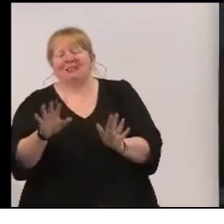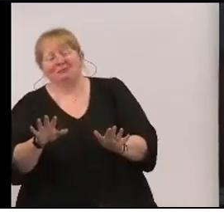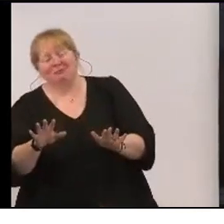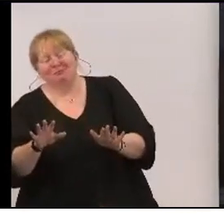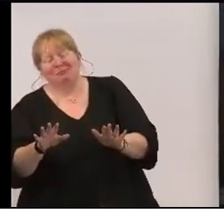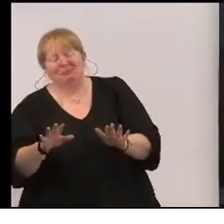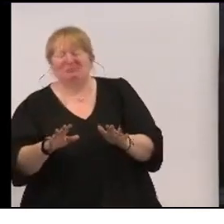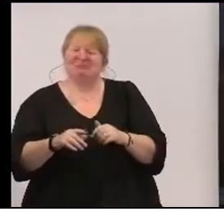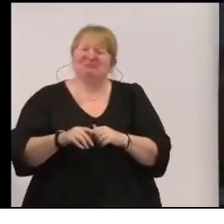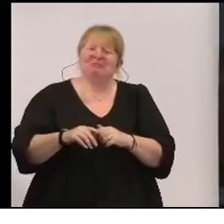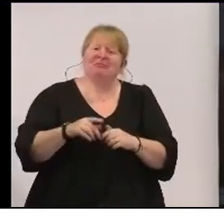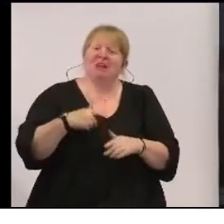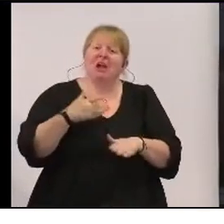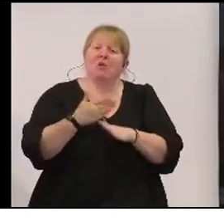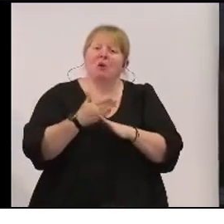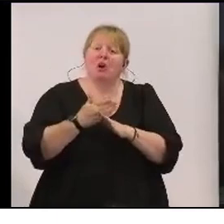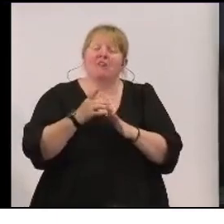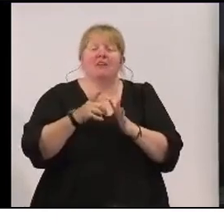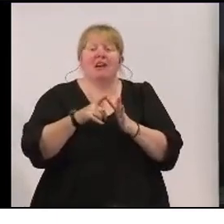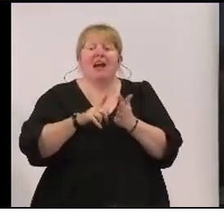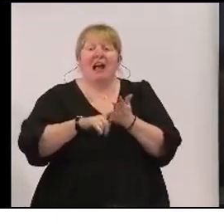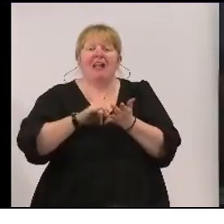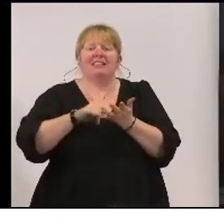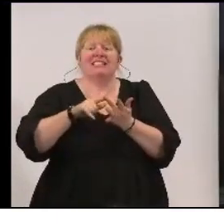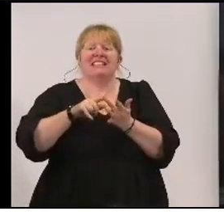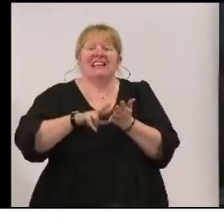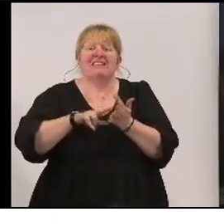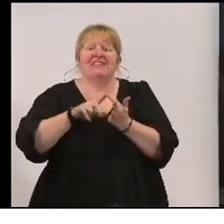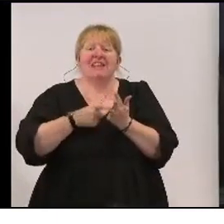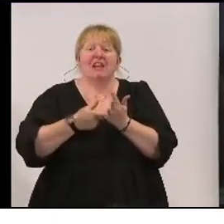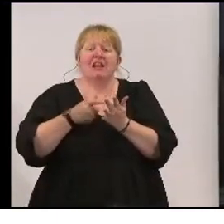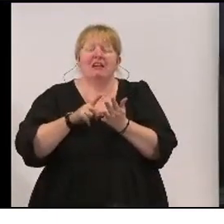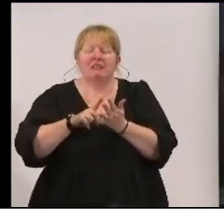at all. I work for Elsevier. We are the biggest and the most